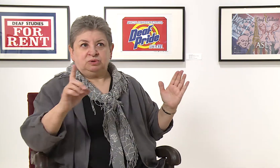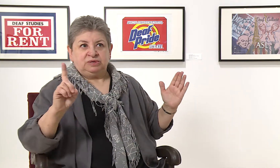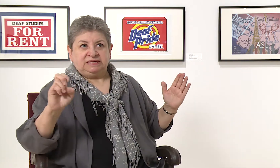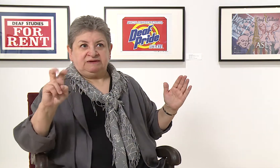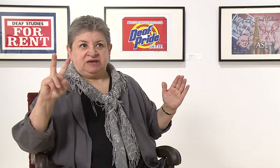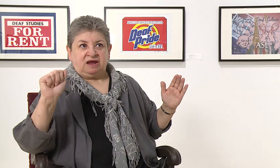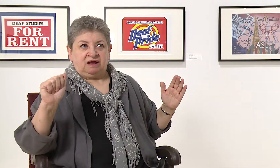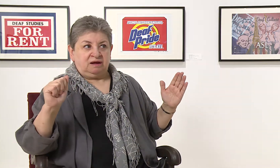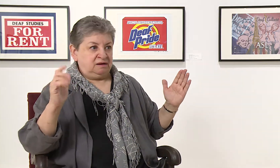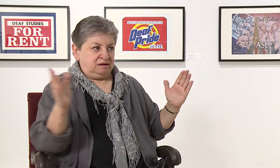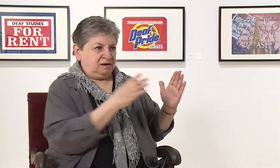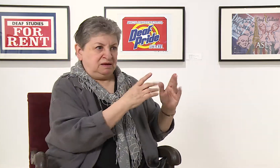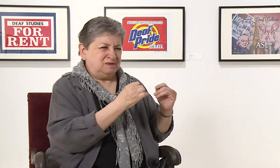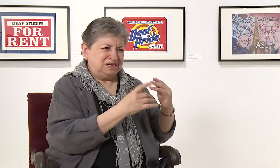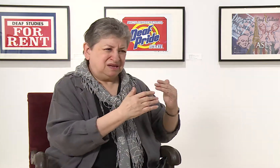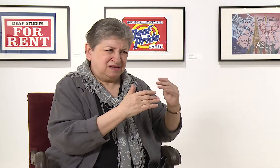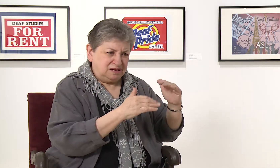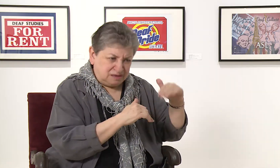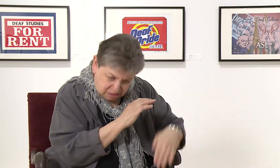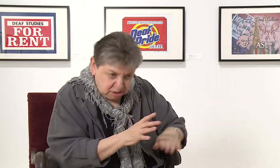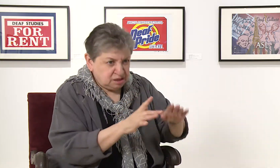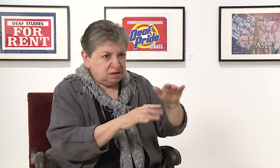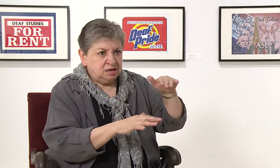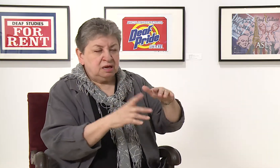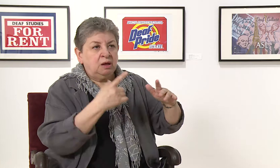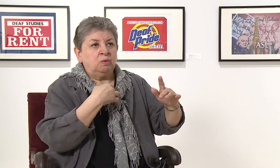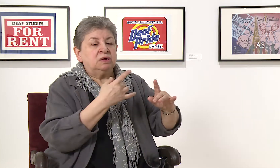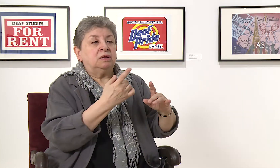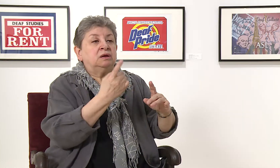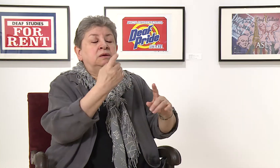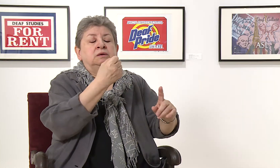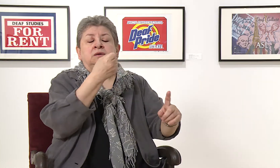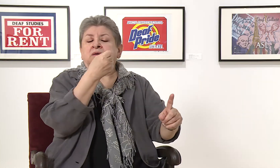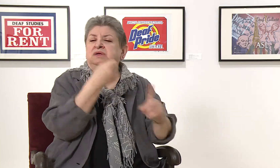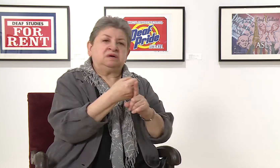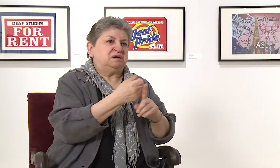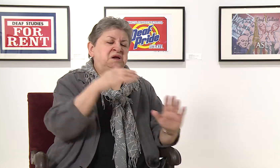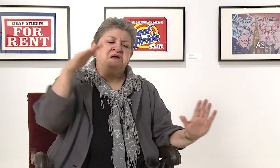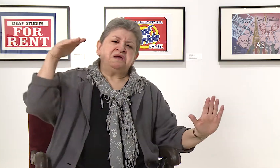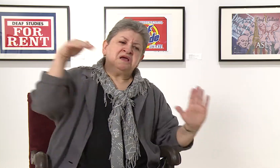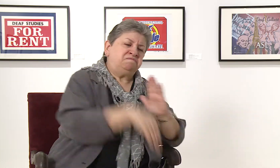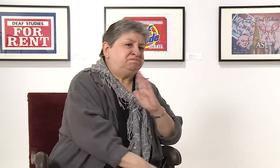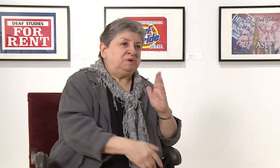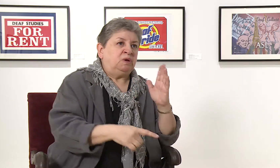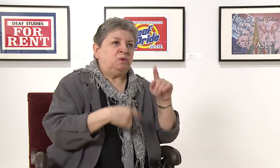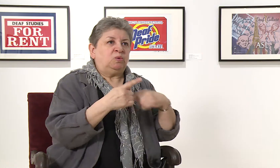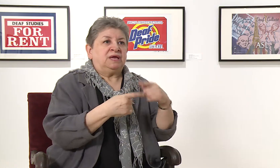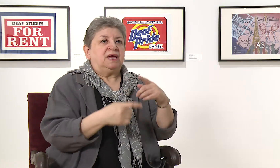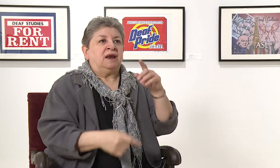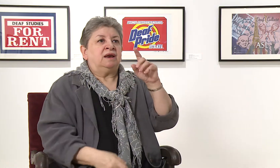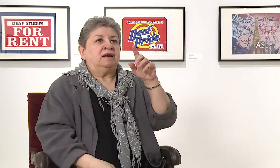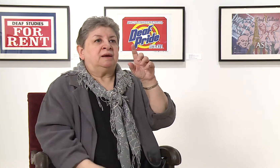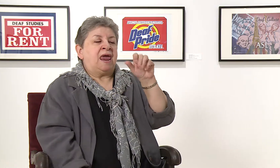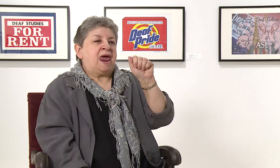all the way through to De'VIA. But everything took a major downturn